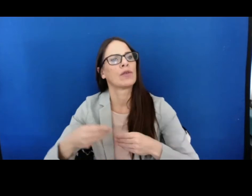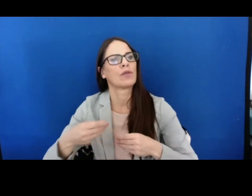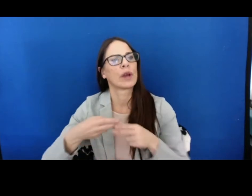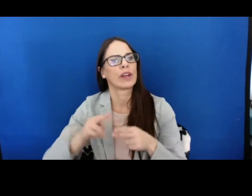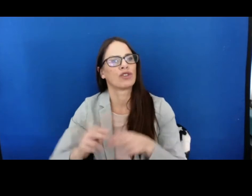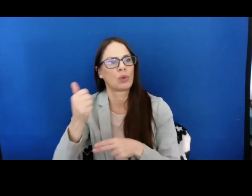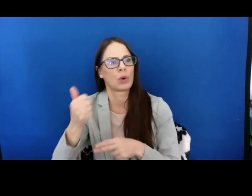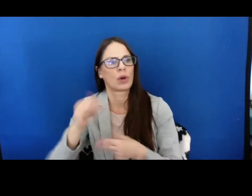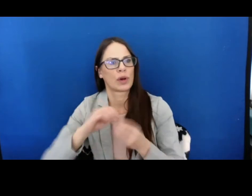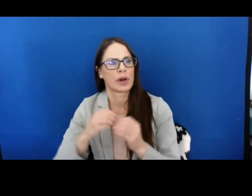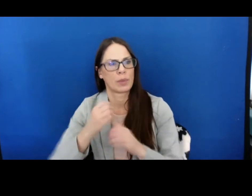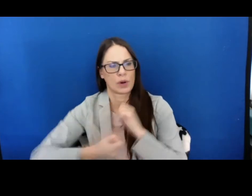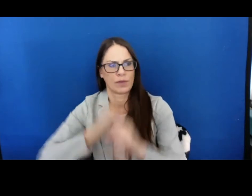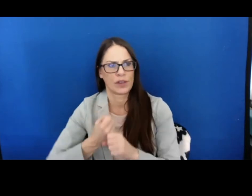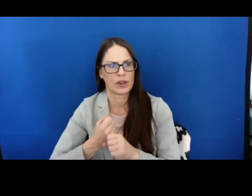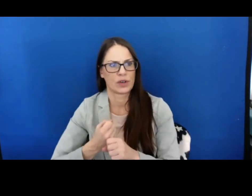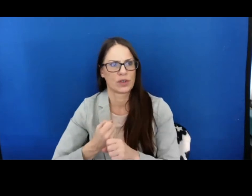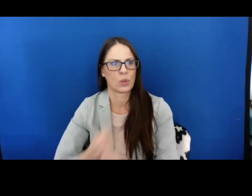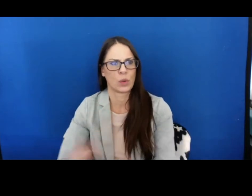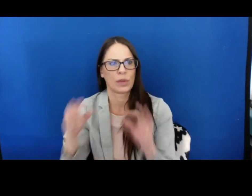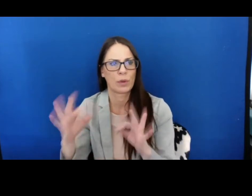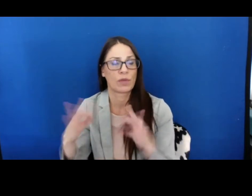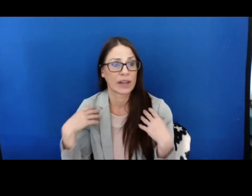in perfect health. 15:22:26 For example, a survey might yield